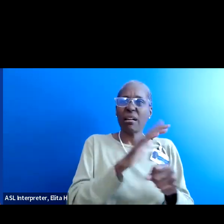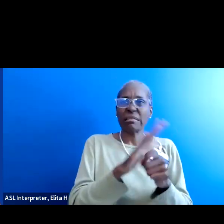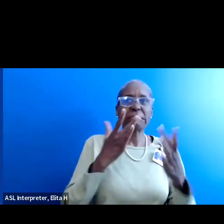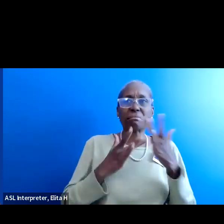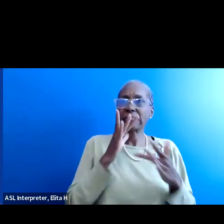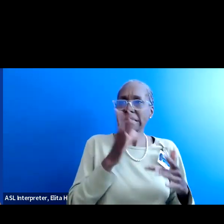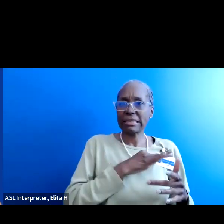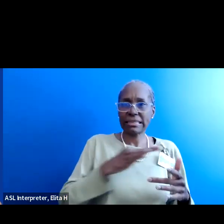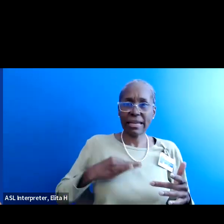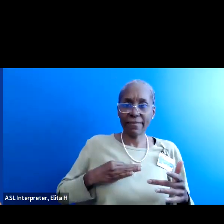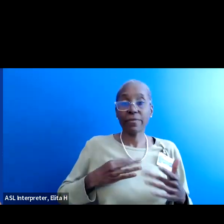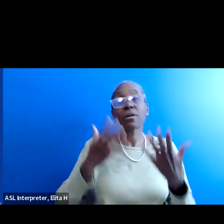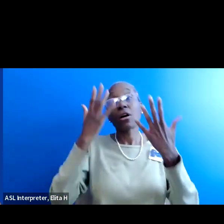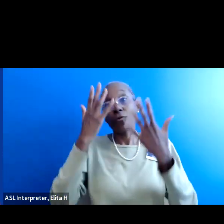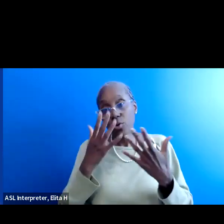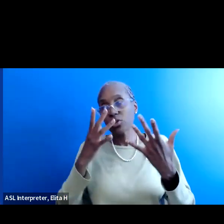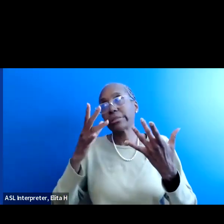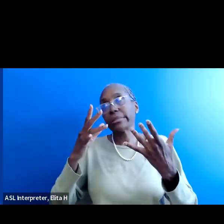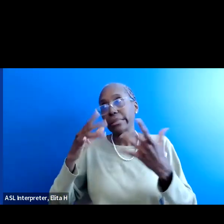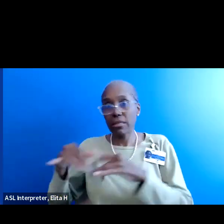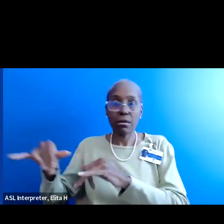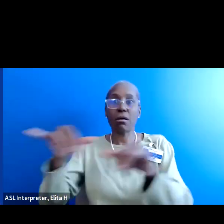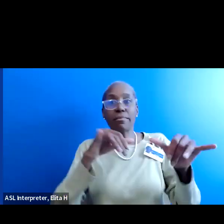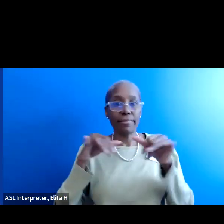occurrence, especially during and coming out of the pandemic.